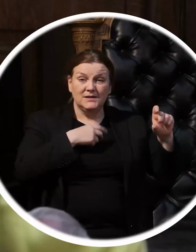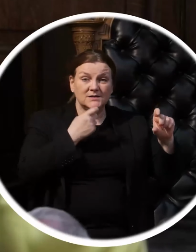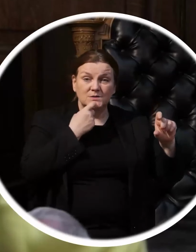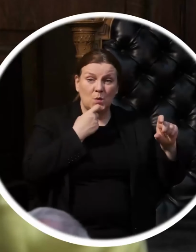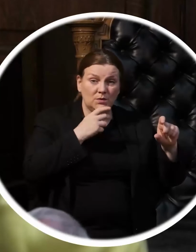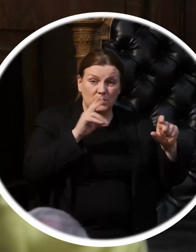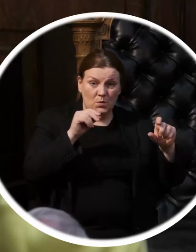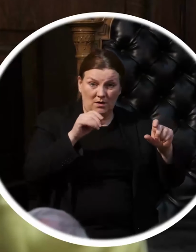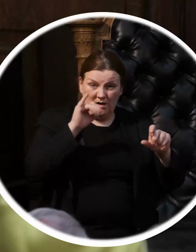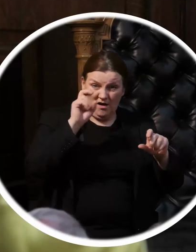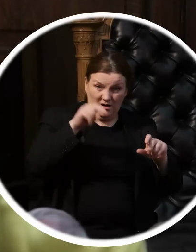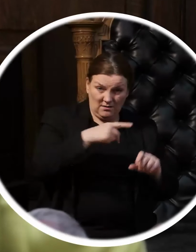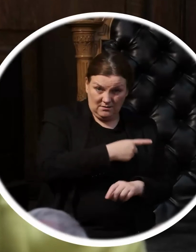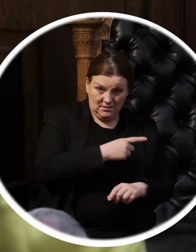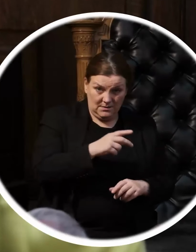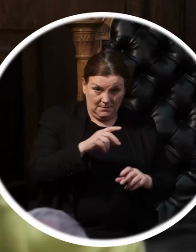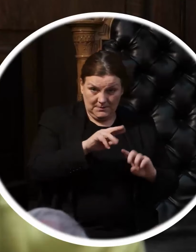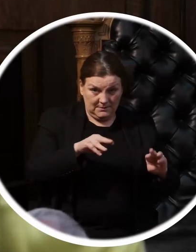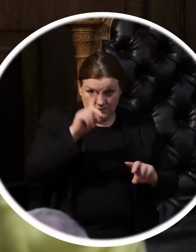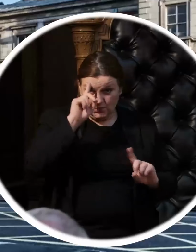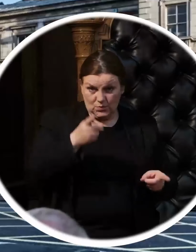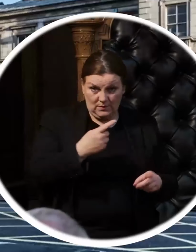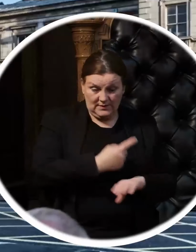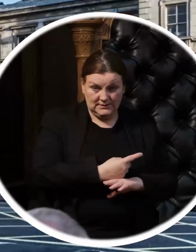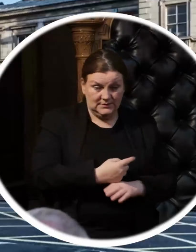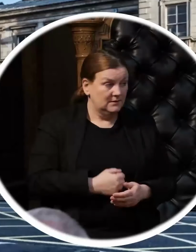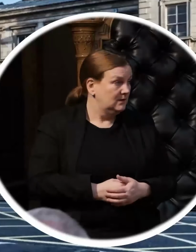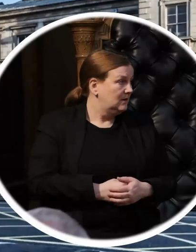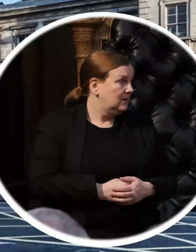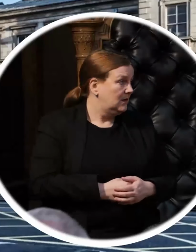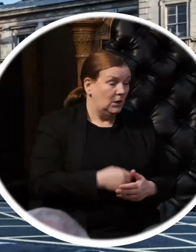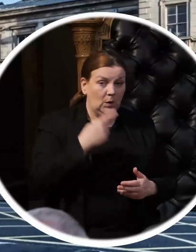that because of course they've been painted to look like stone.